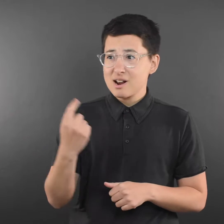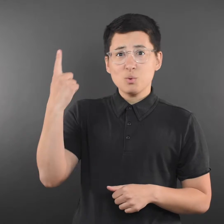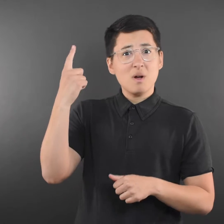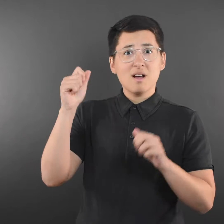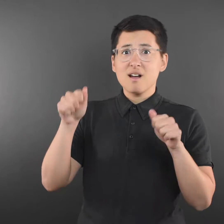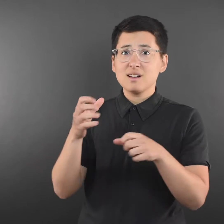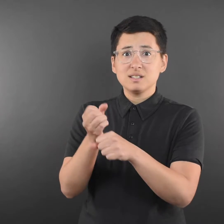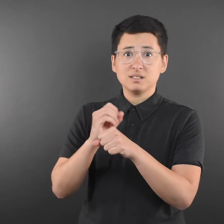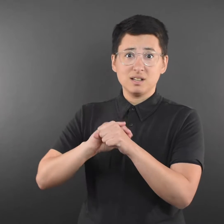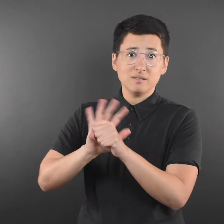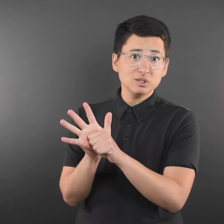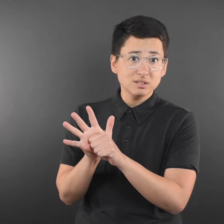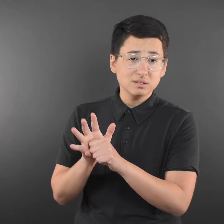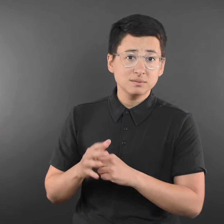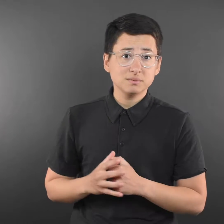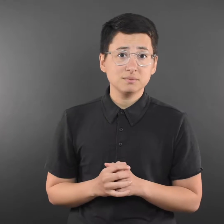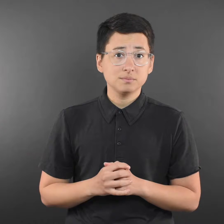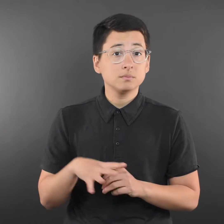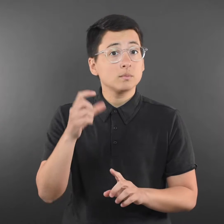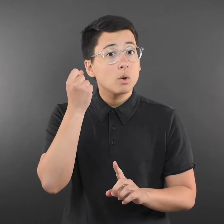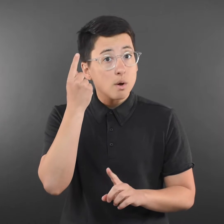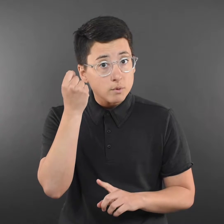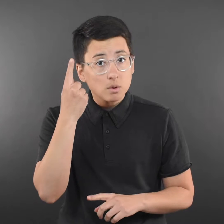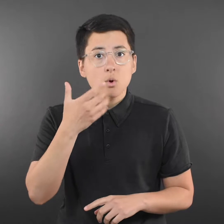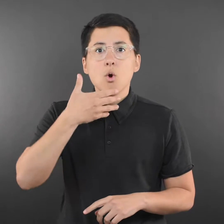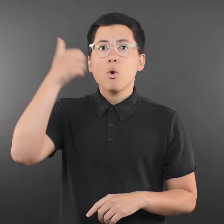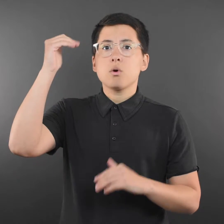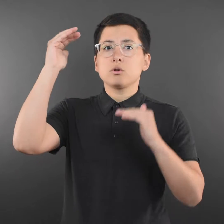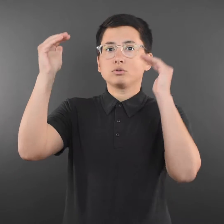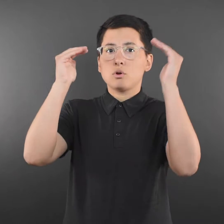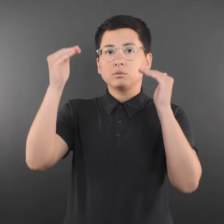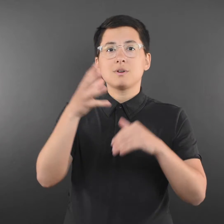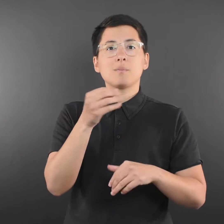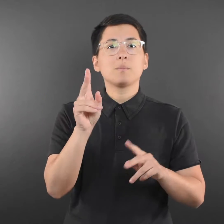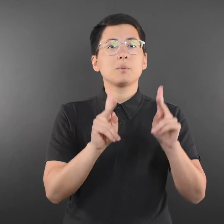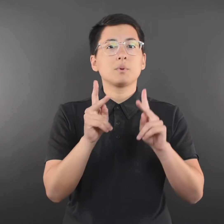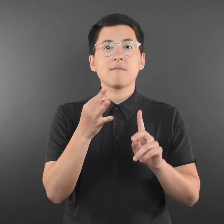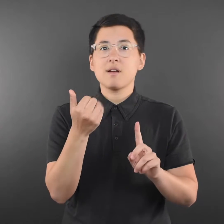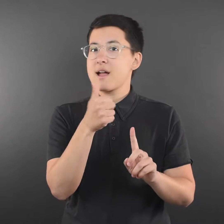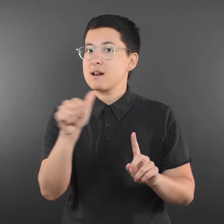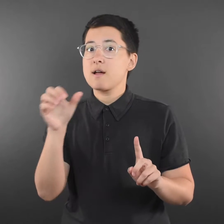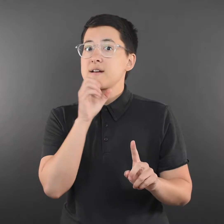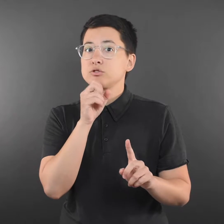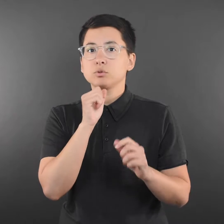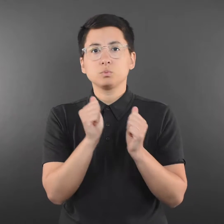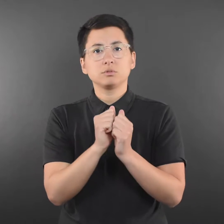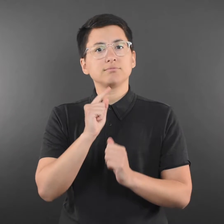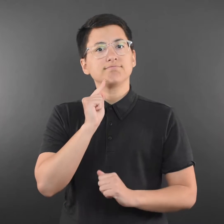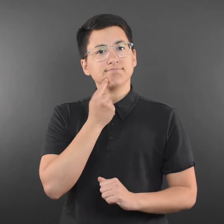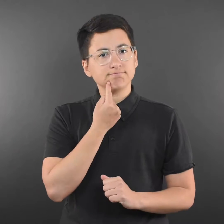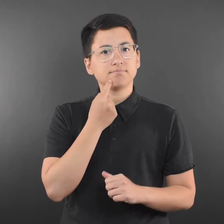Anyone can get COVID-19. However, older adults and people of any age with serious